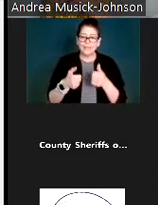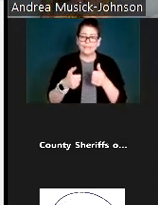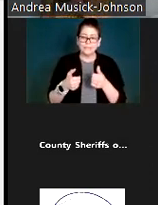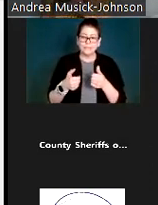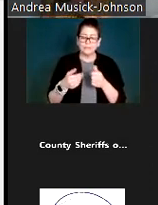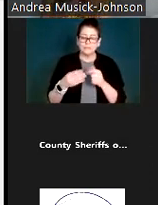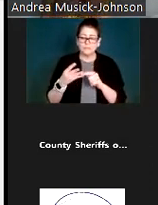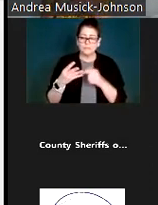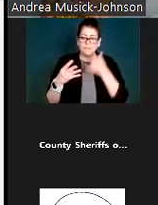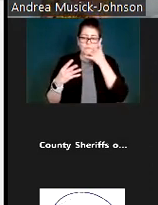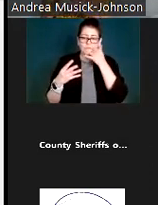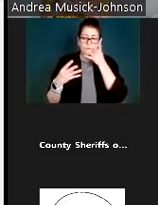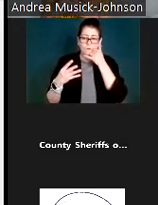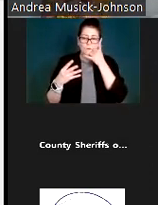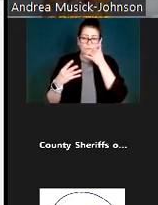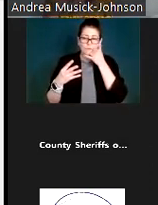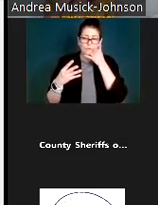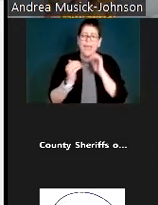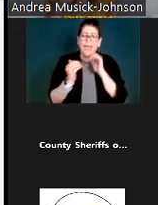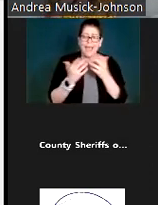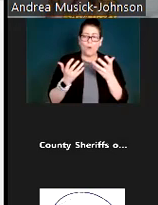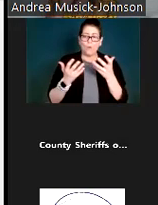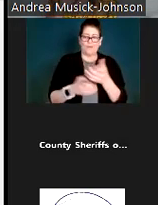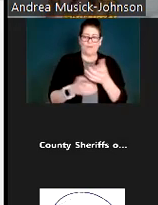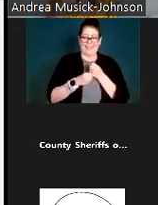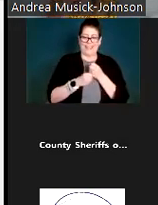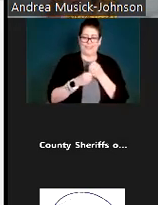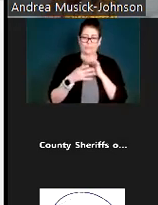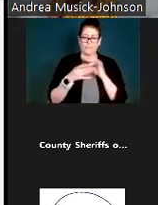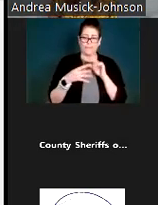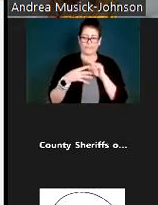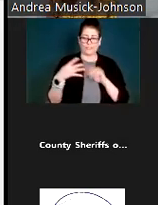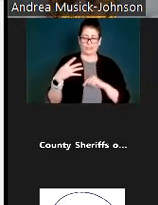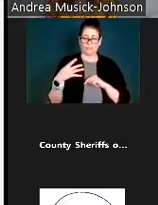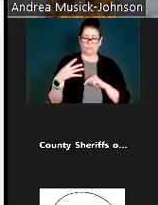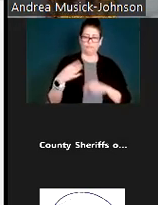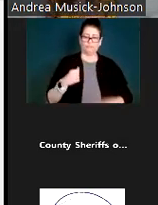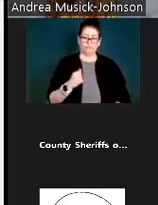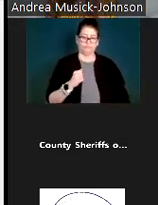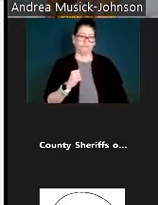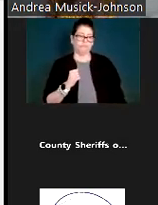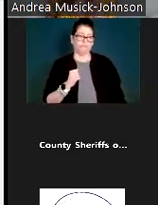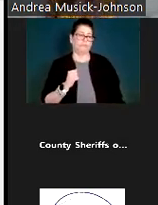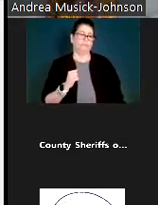So I can receive those notifications by clicking 'get notified' and what's gonna happen is Mr.